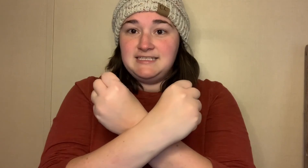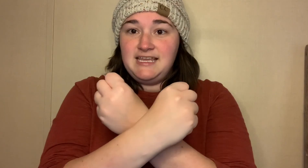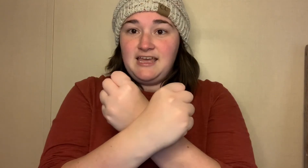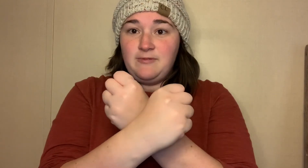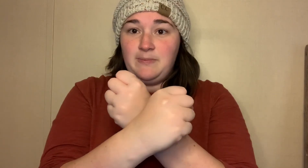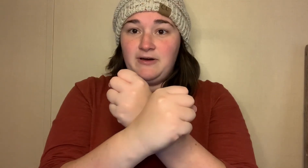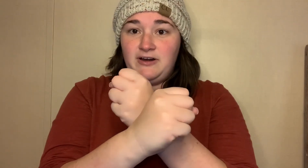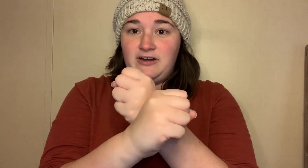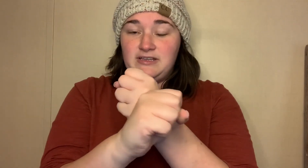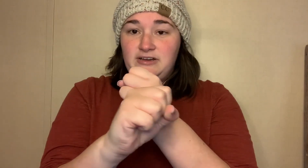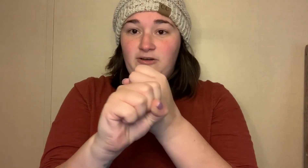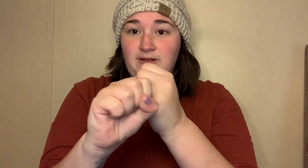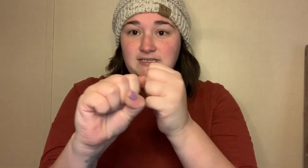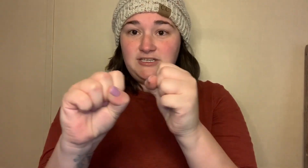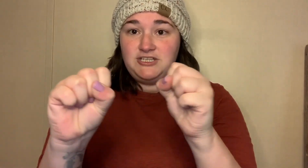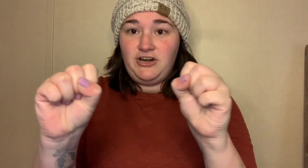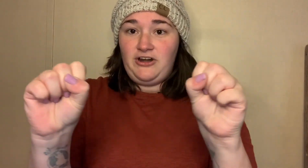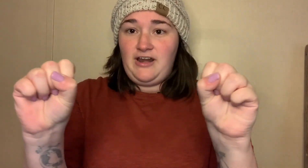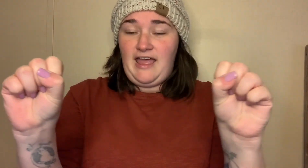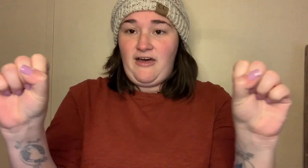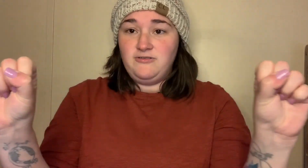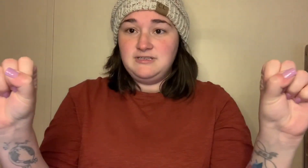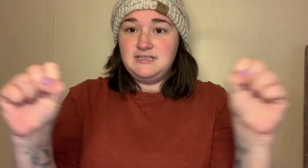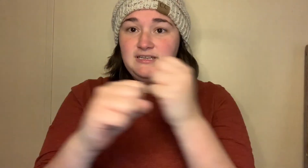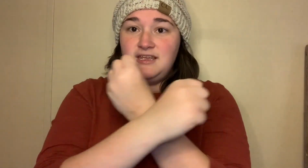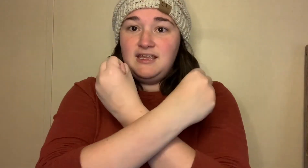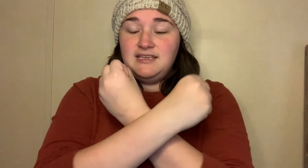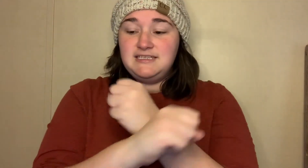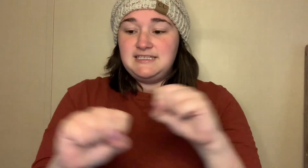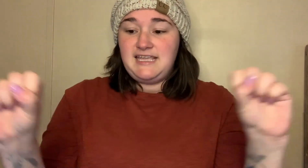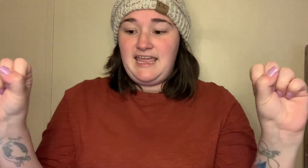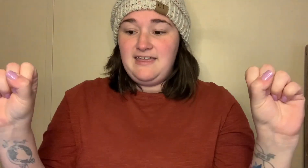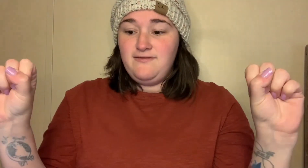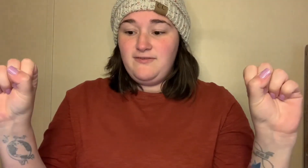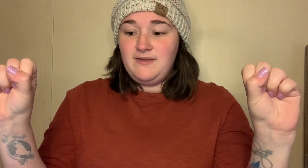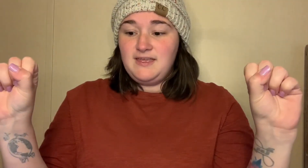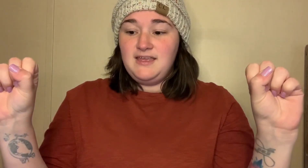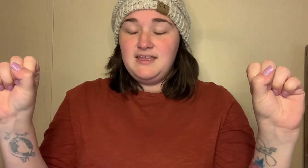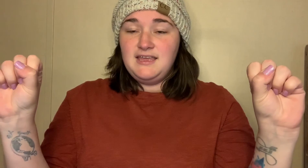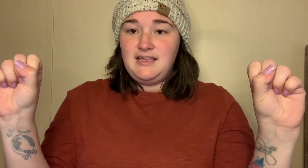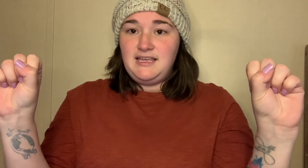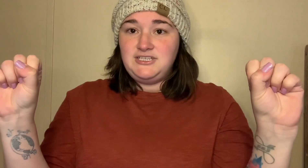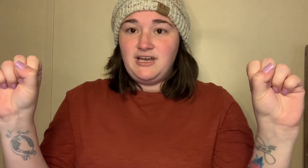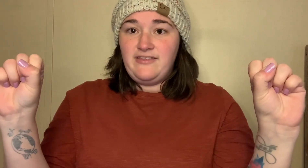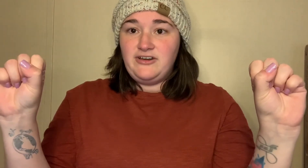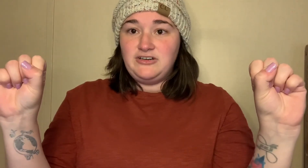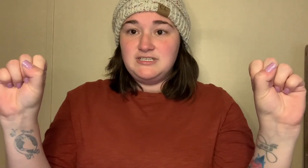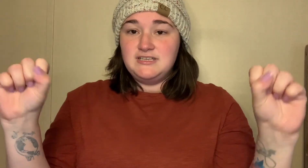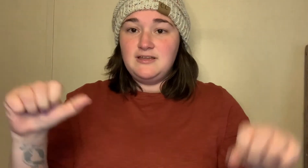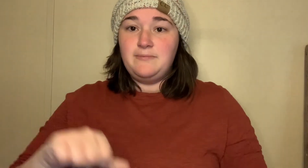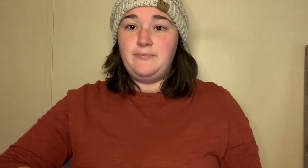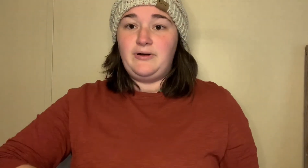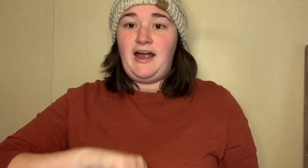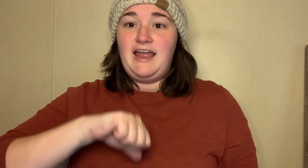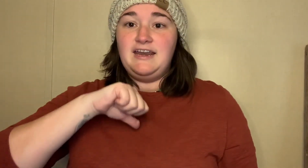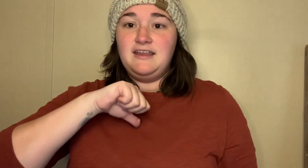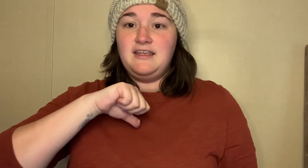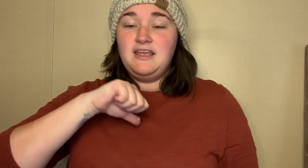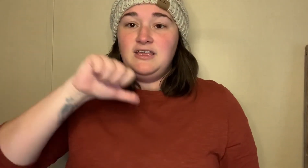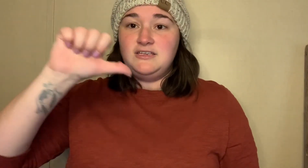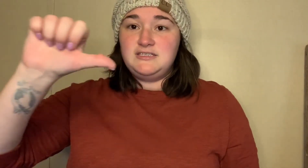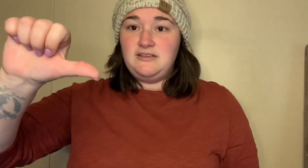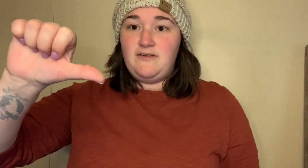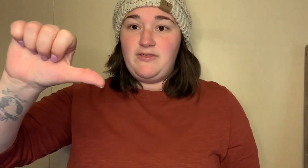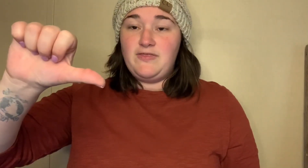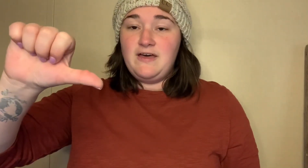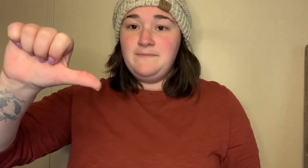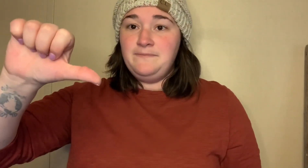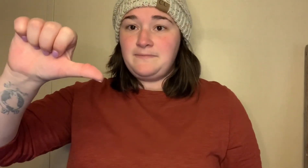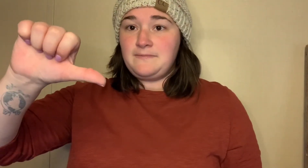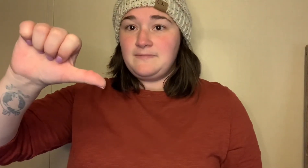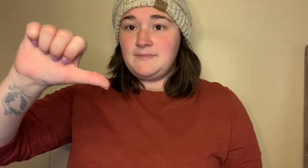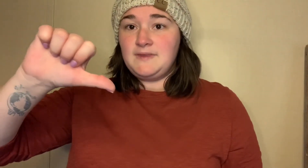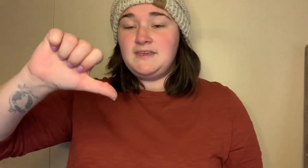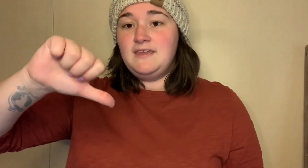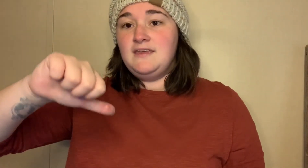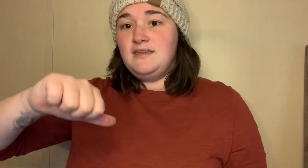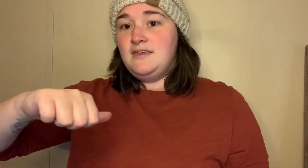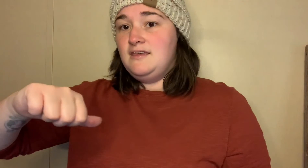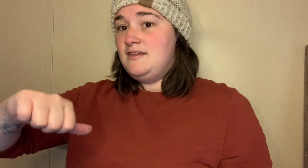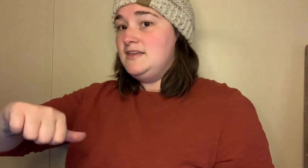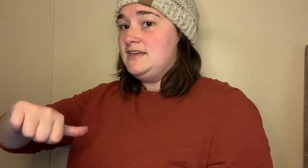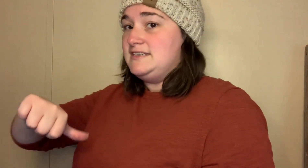come apart they're going to turn out save each other's pride so you have a thumb it